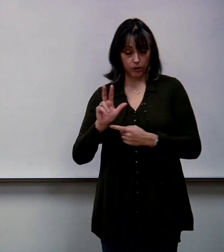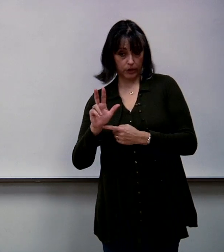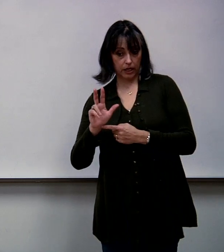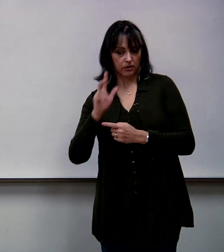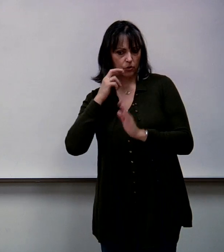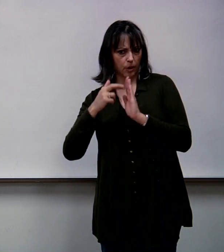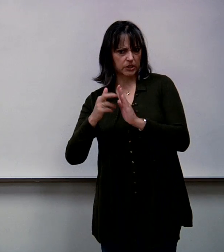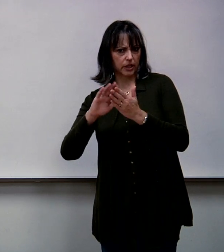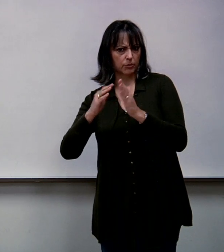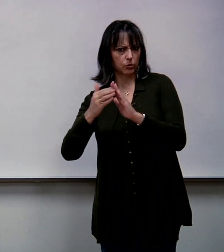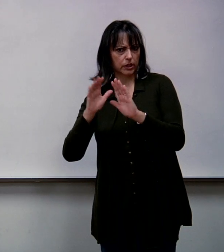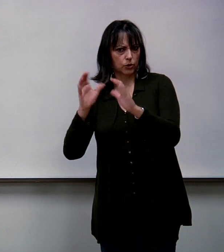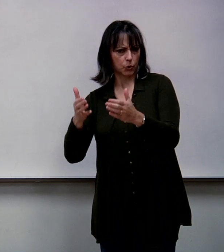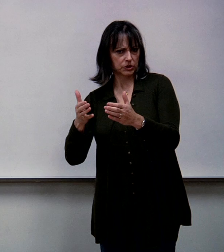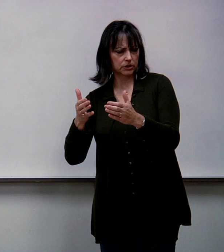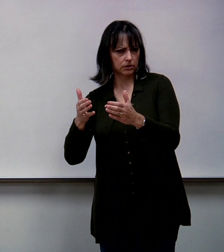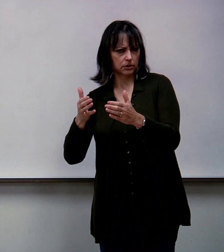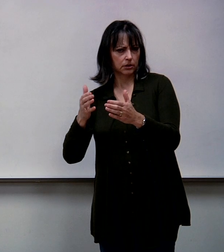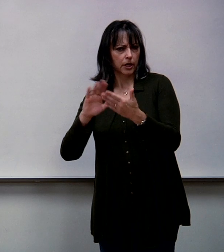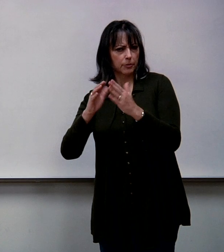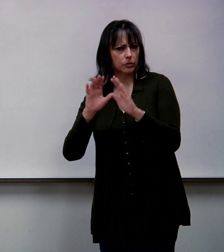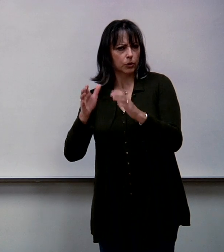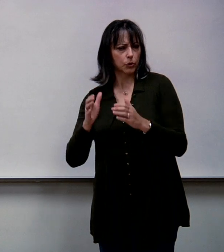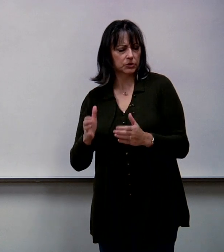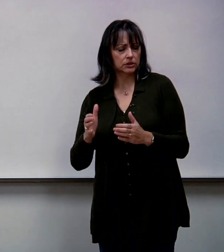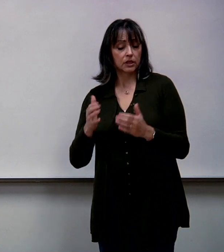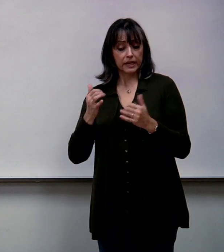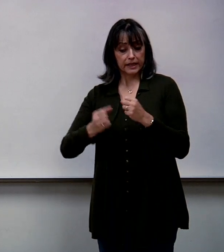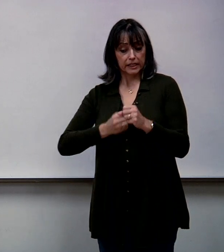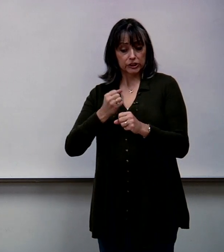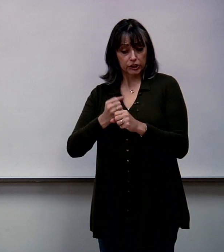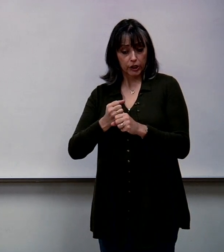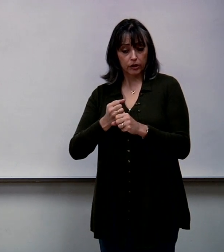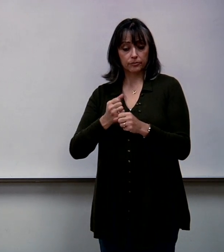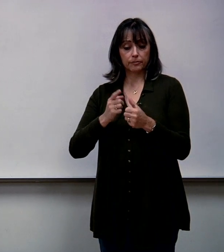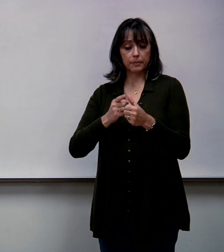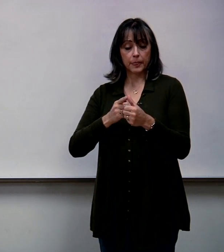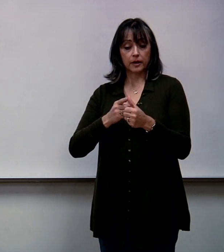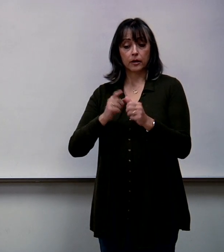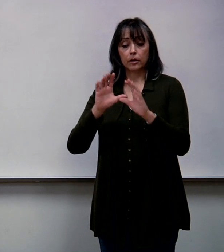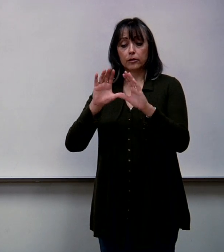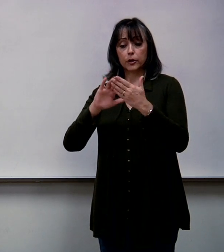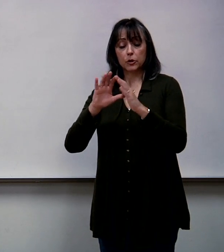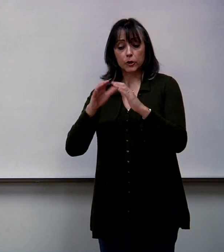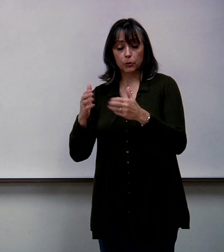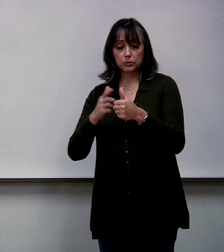various community groups. In this case, this year we're looking at: cross registered students, female students and greek students.